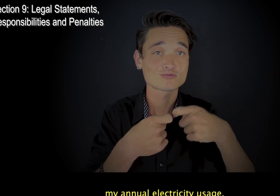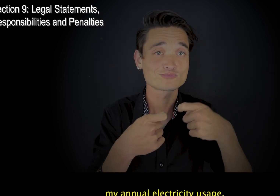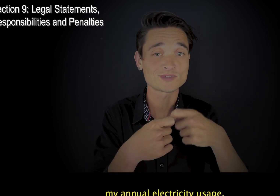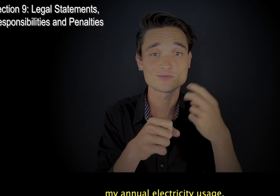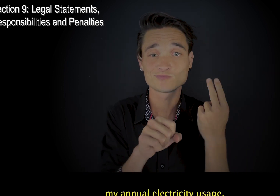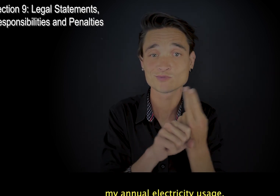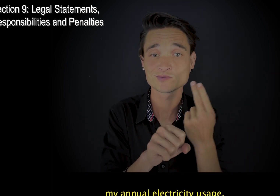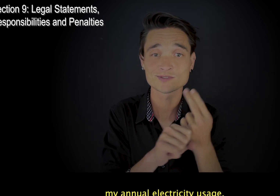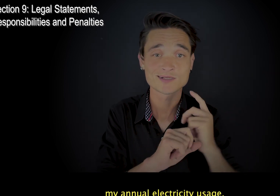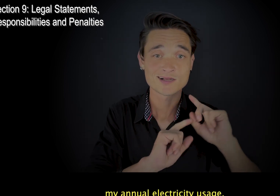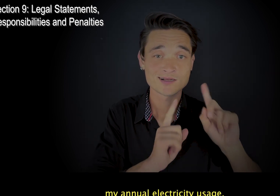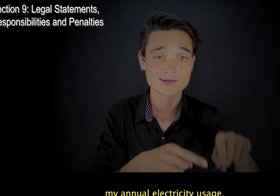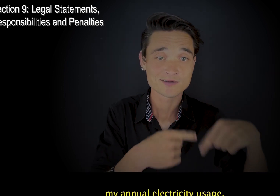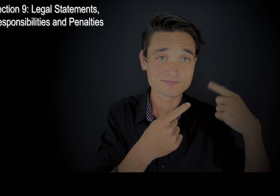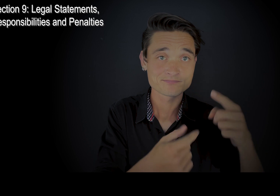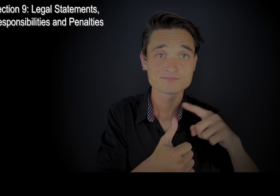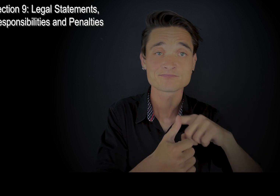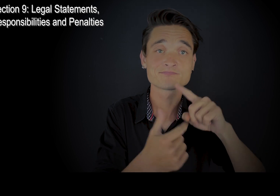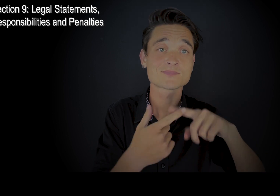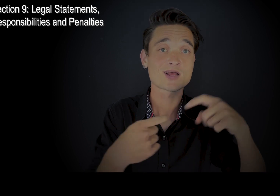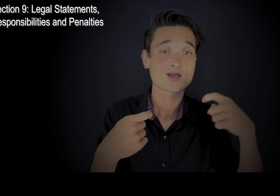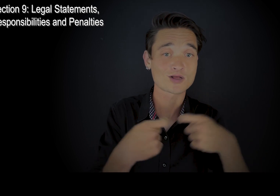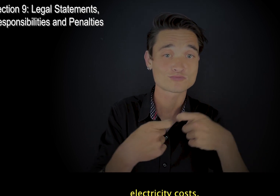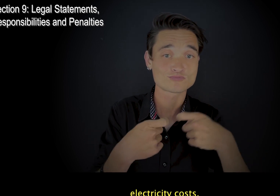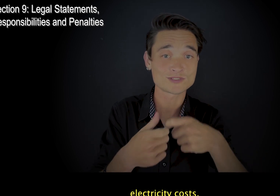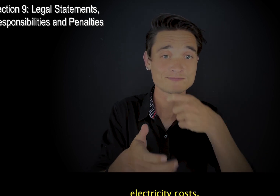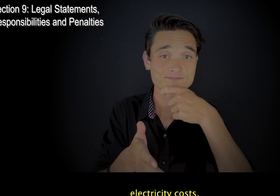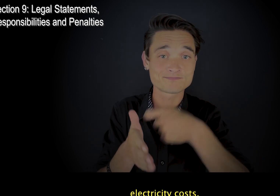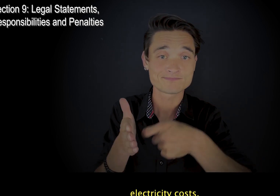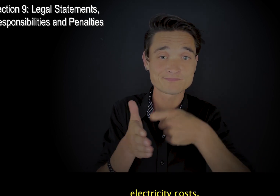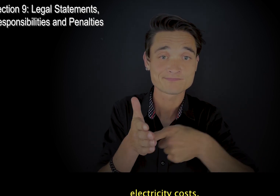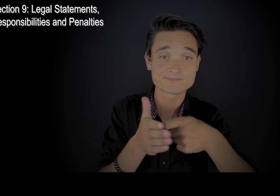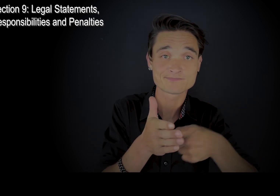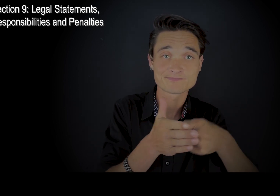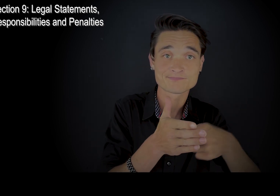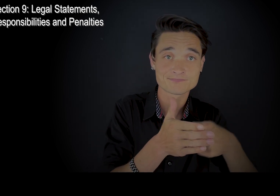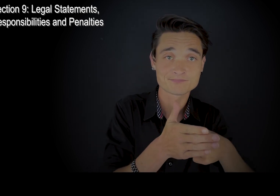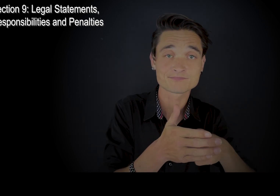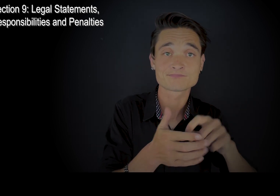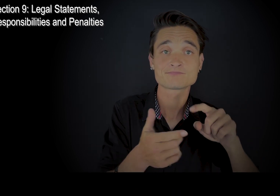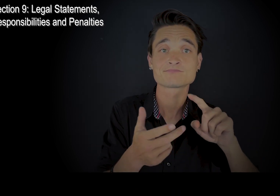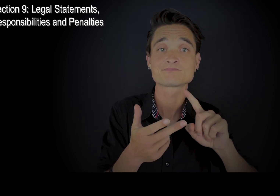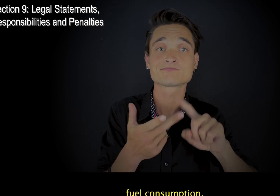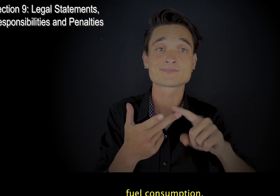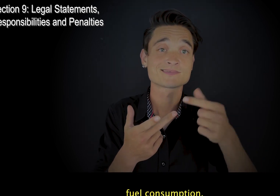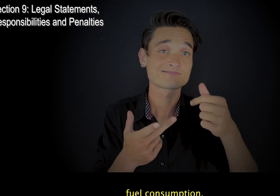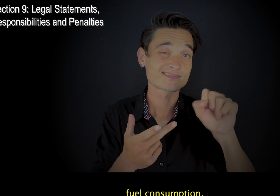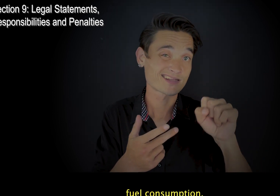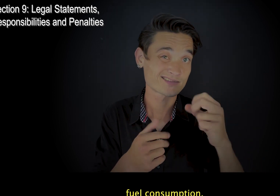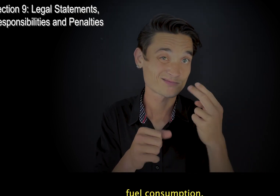my annual electricity usage, electricity costs, fuel consumption,